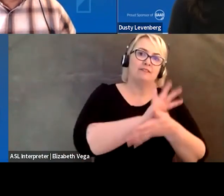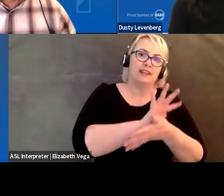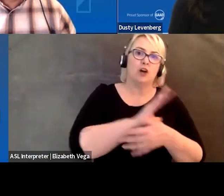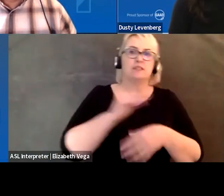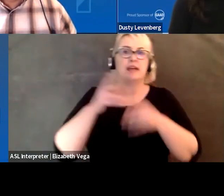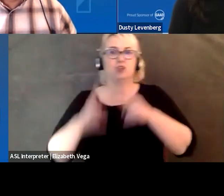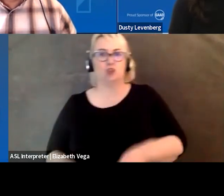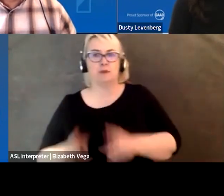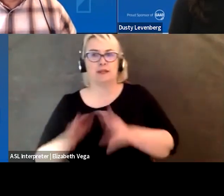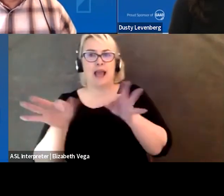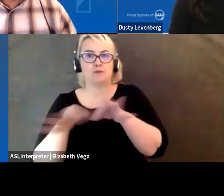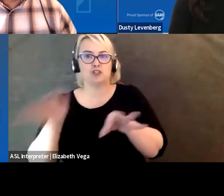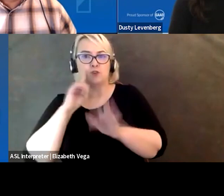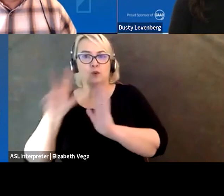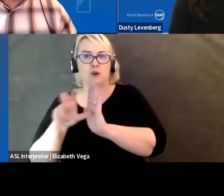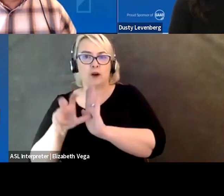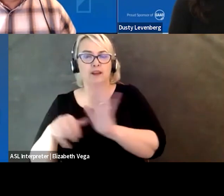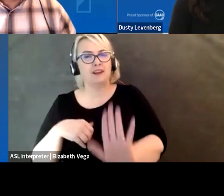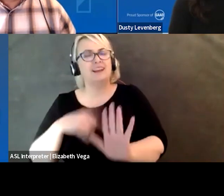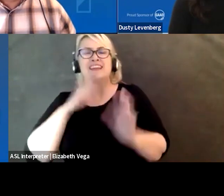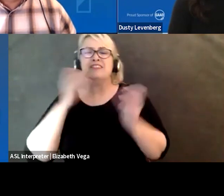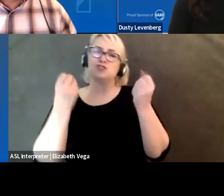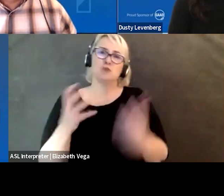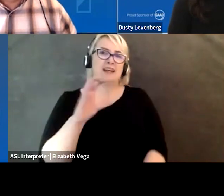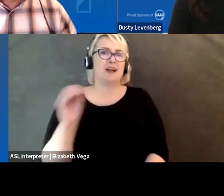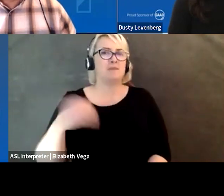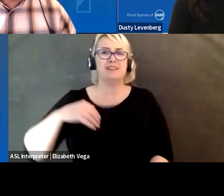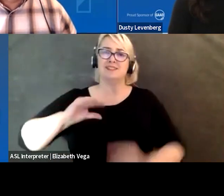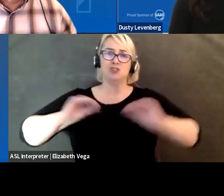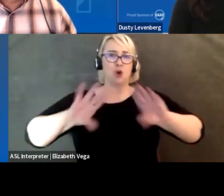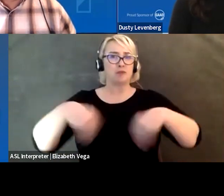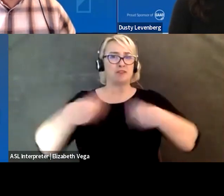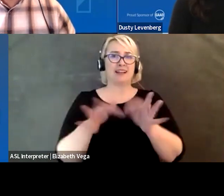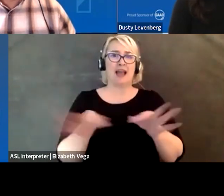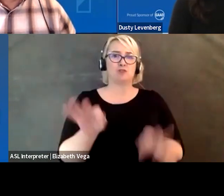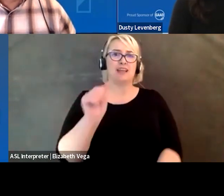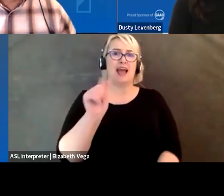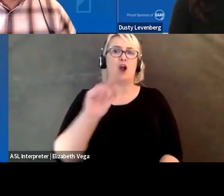Praise them for getting started. Encourage them to iterate and take the accessibility from